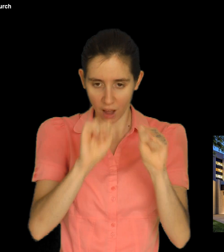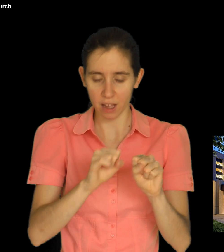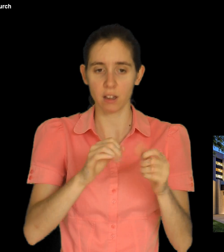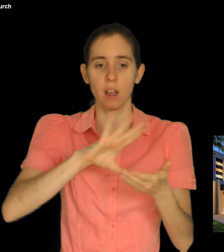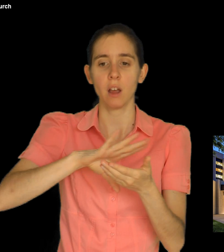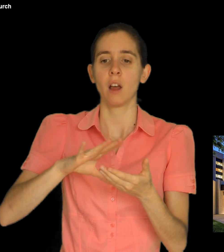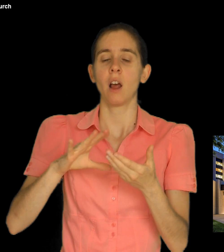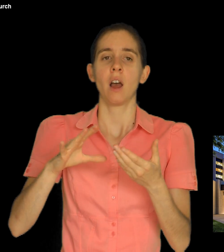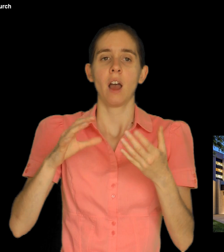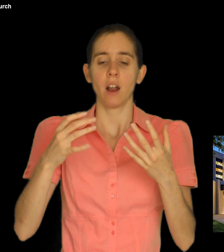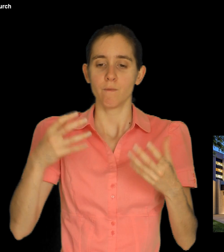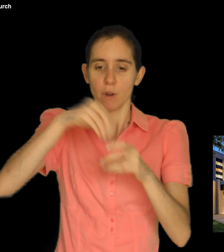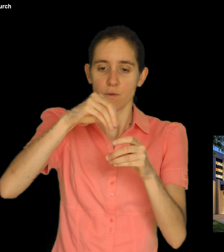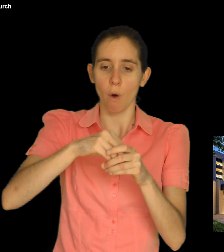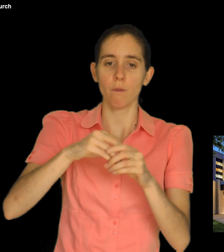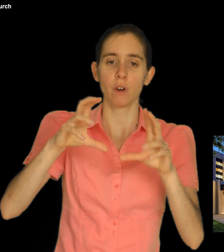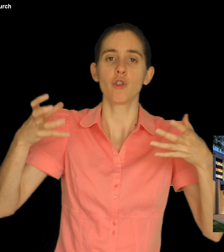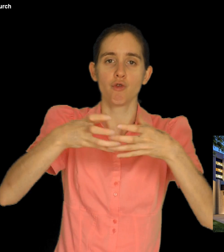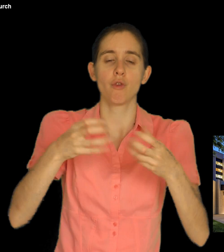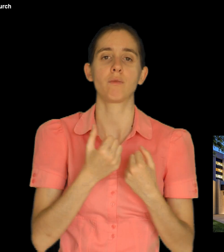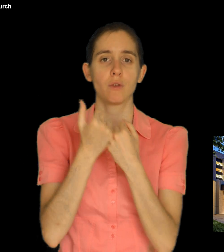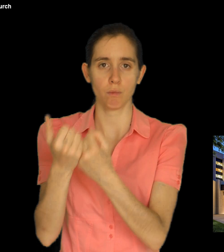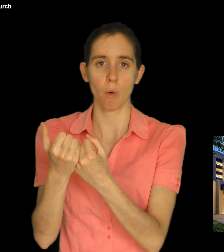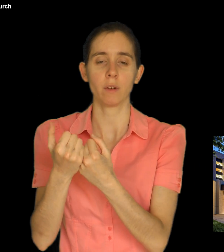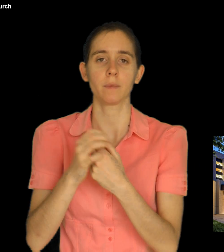in group support. You too can experience